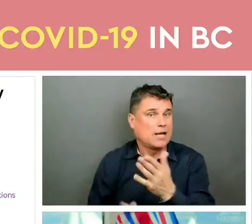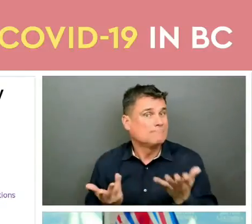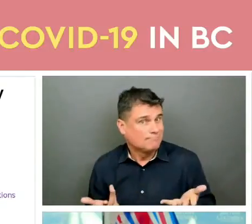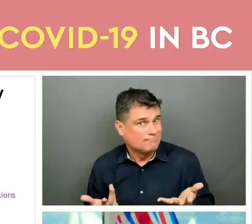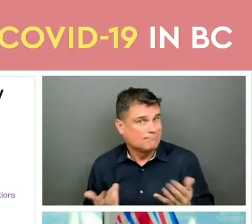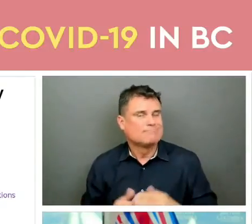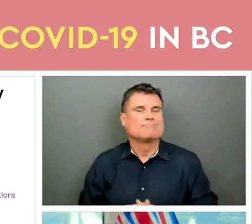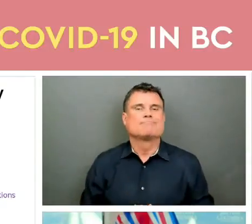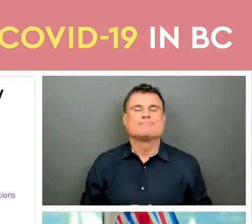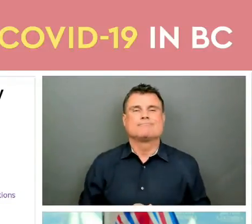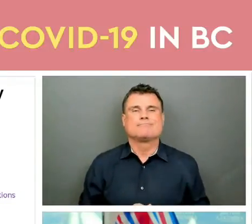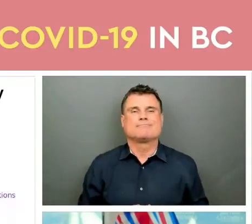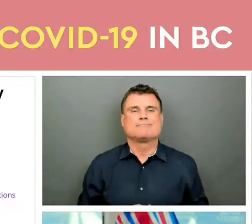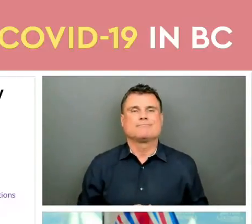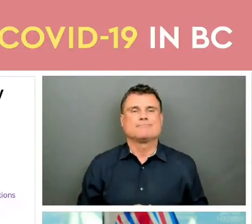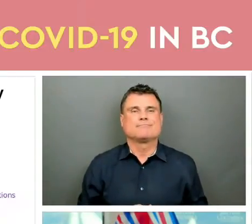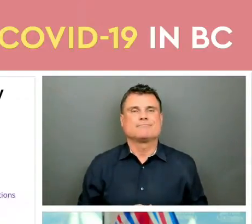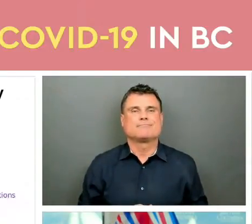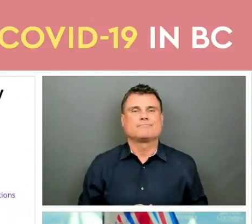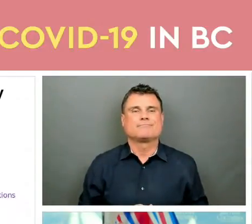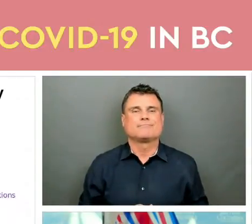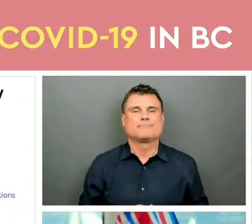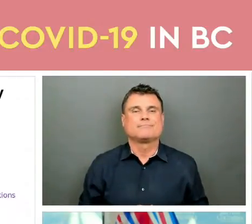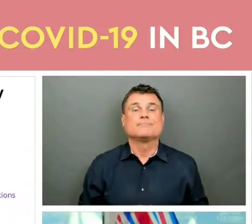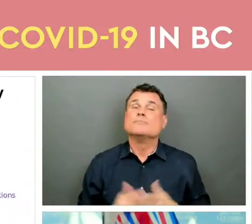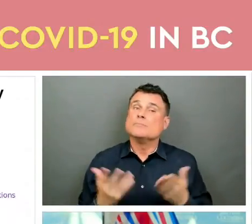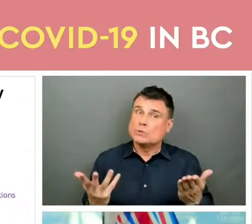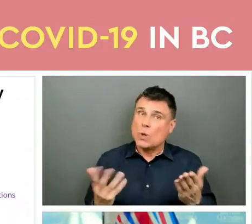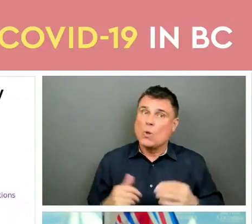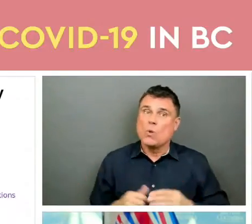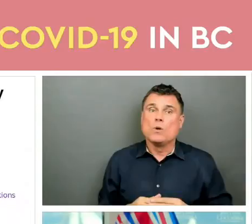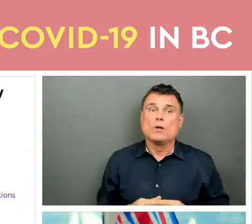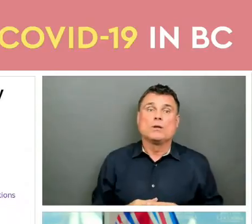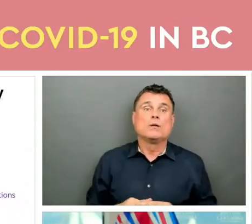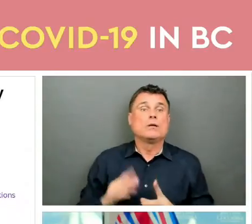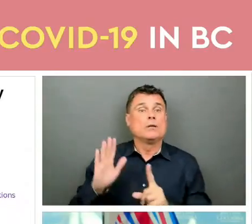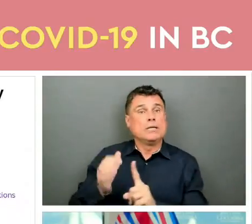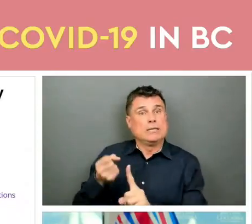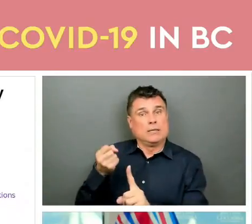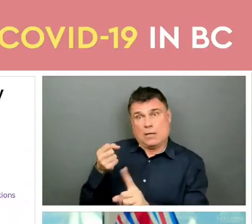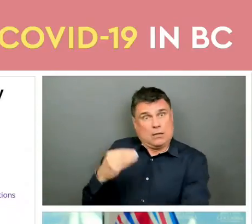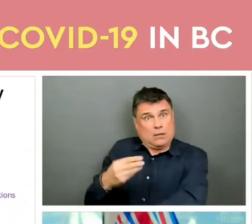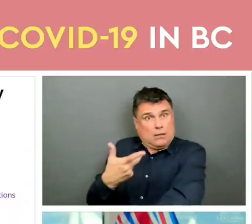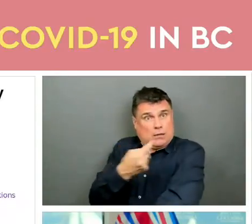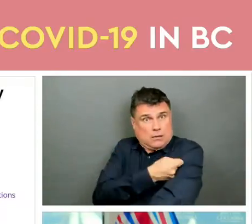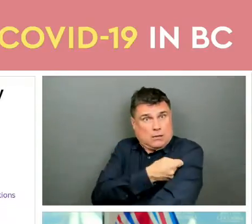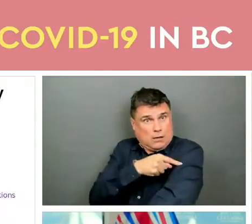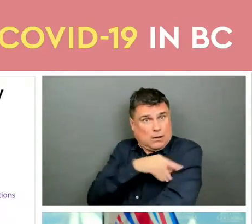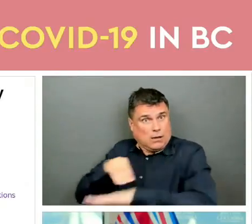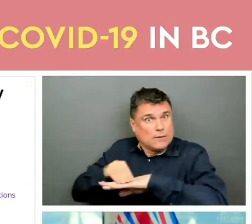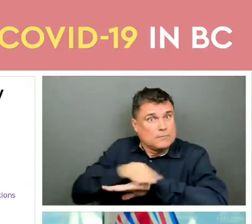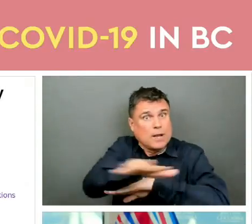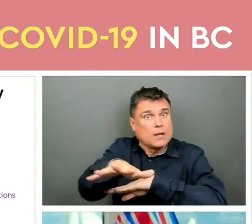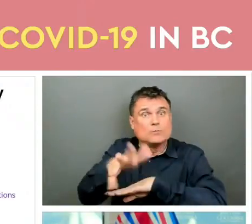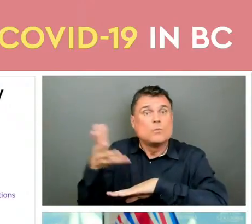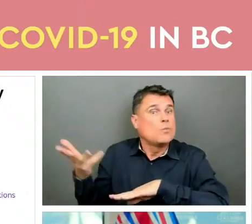increasing hospitalizatio ns, the impact of the immunization program is felt across all age